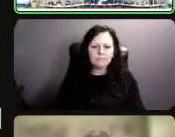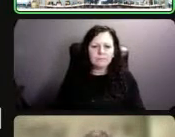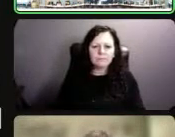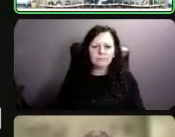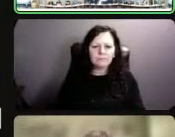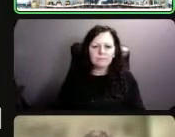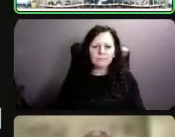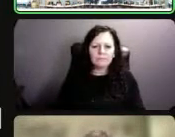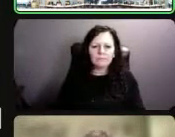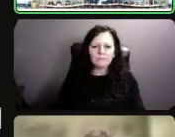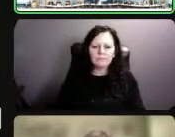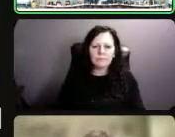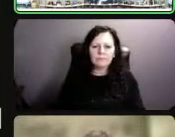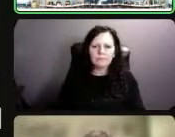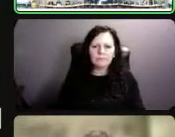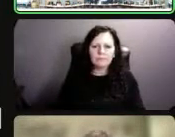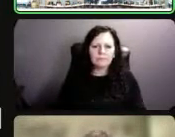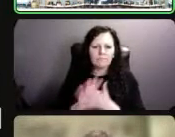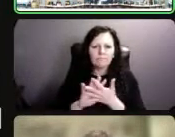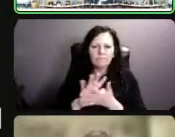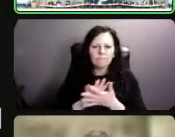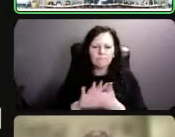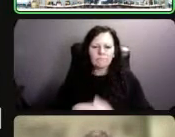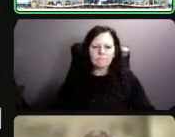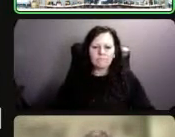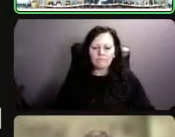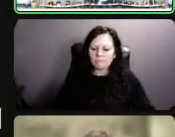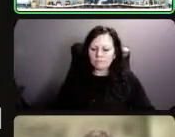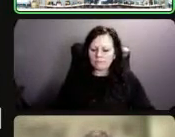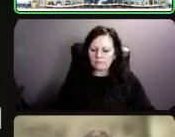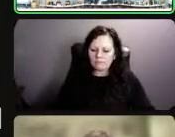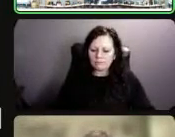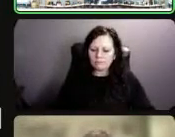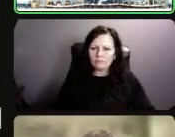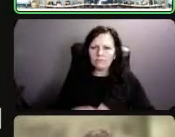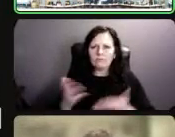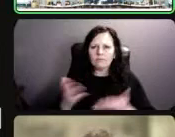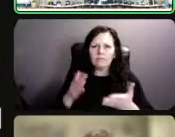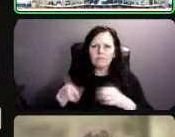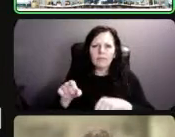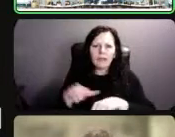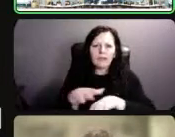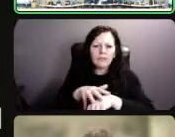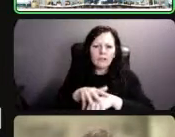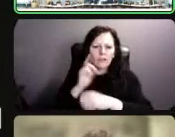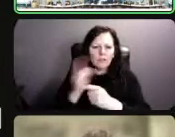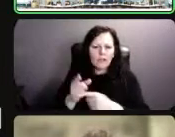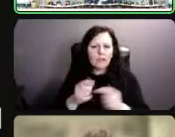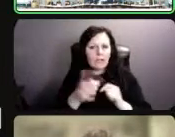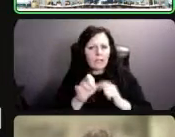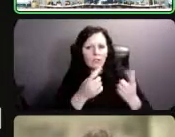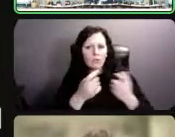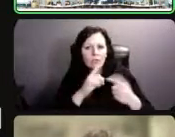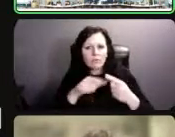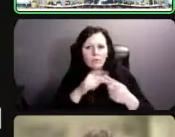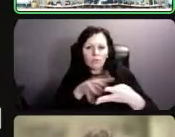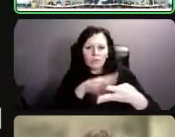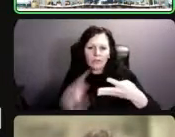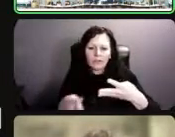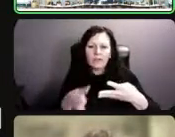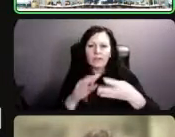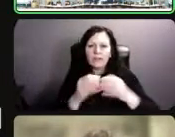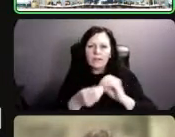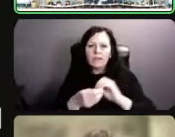WHAT AMOUNT OF FUNDING IT WOULD